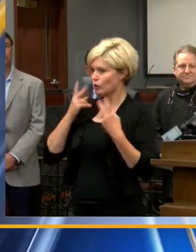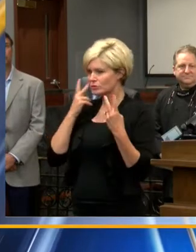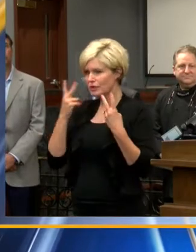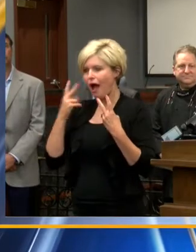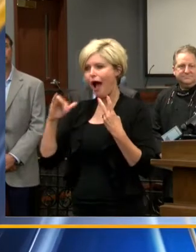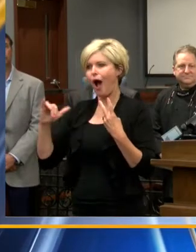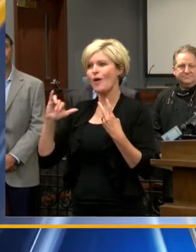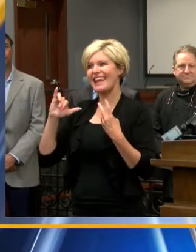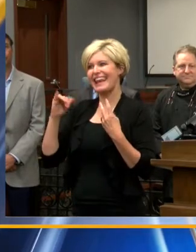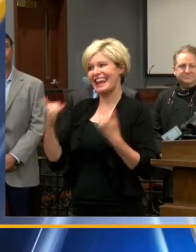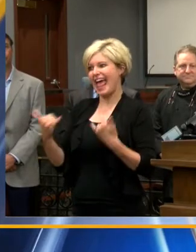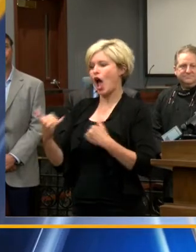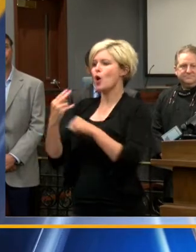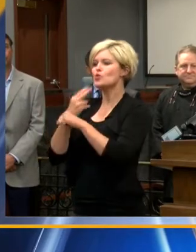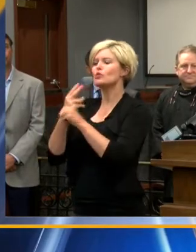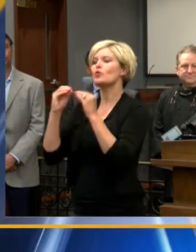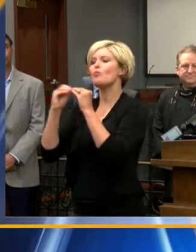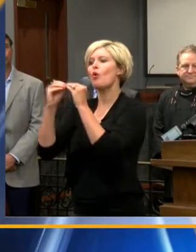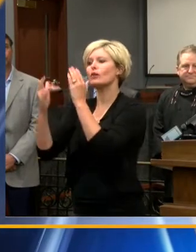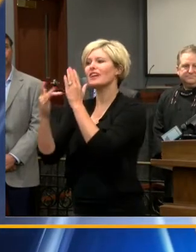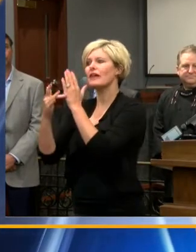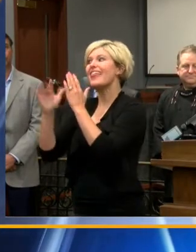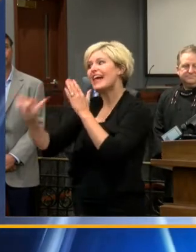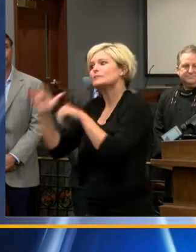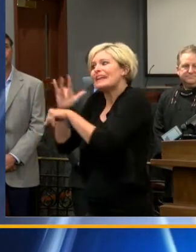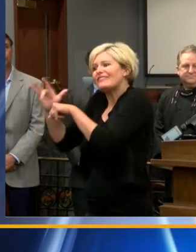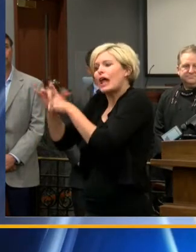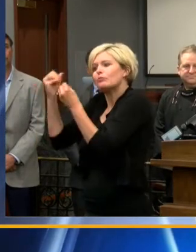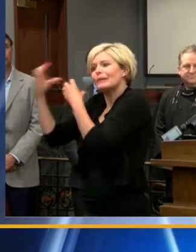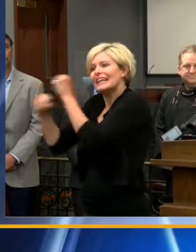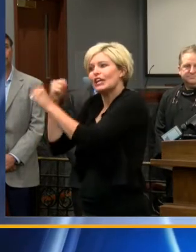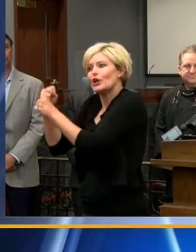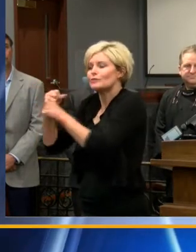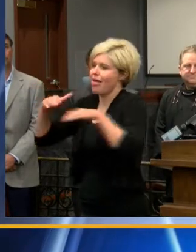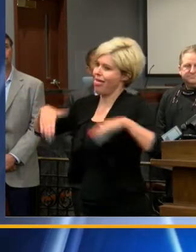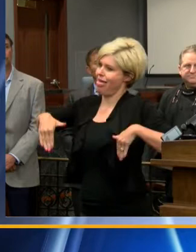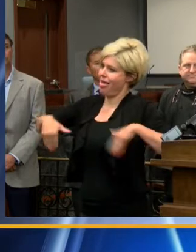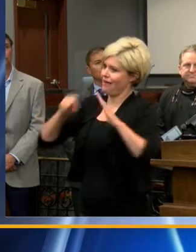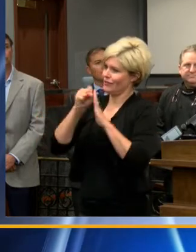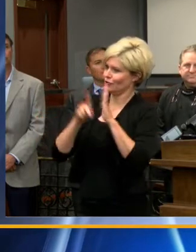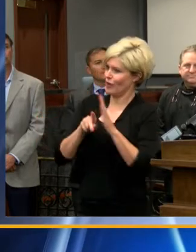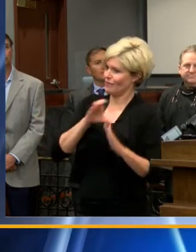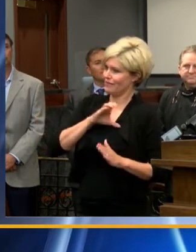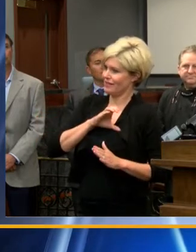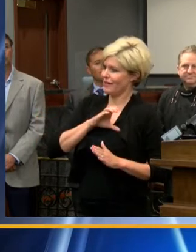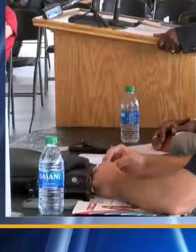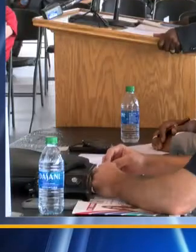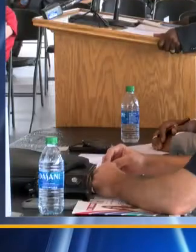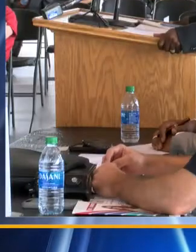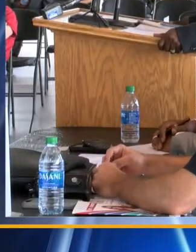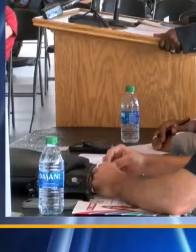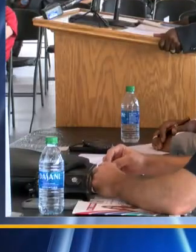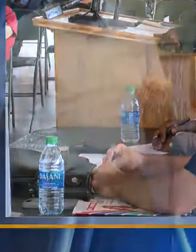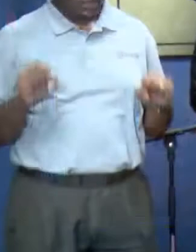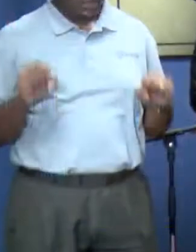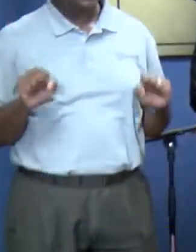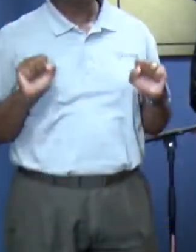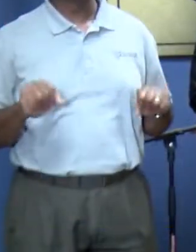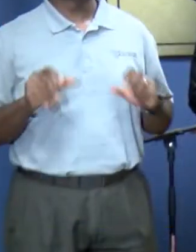SEPTEMBER FIRST.I BROKE THE STORY OF RAYMOND STEPPING DOWN AS CHIEF ... AND THIS IS WHY IT UNFOLDED TODAY. (Mayor Adrian Perkins)"The police department needs